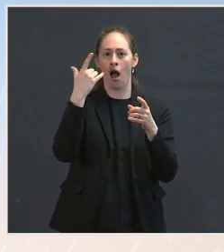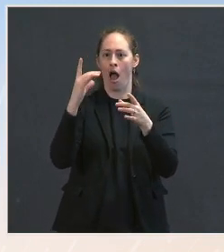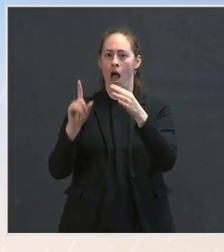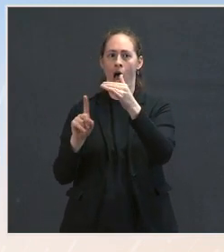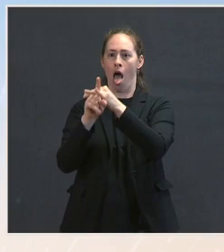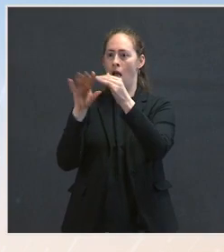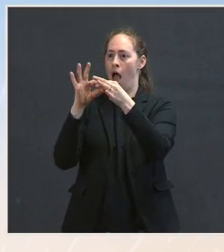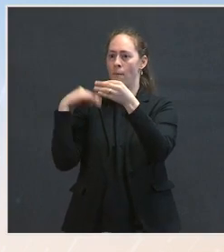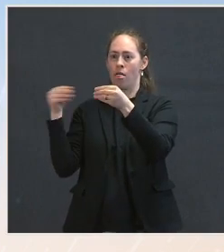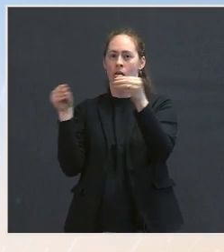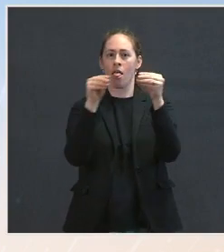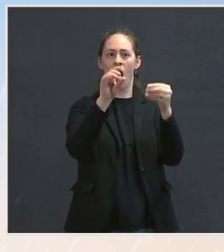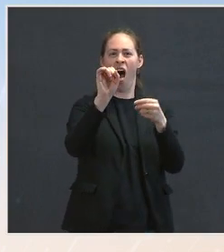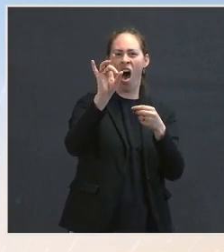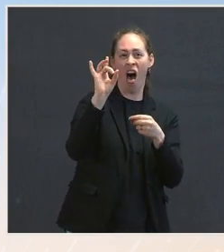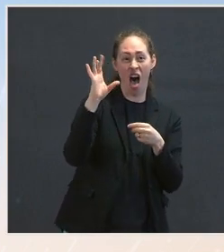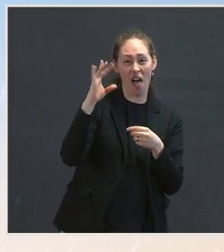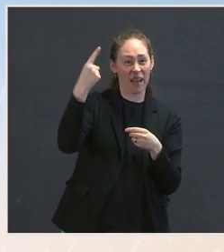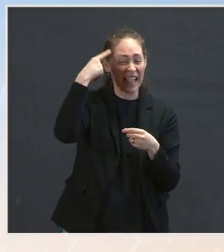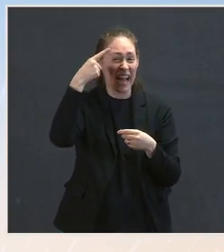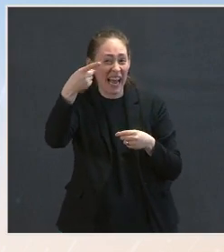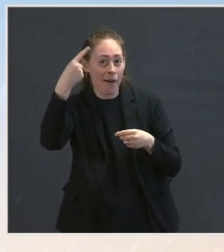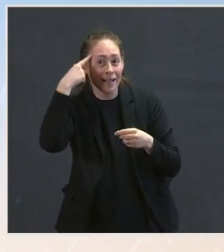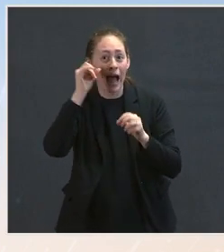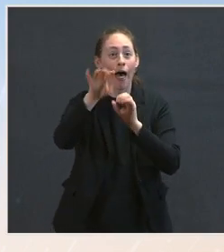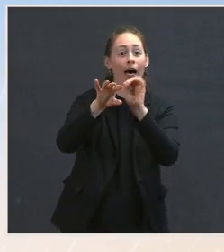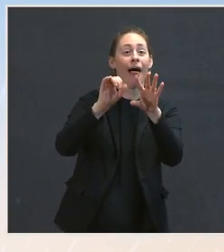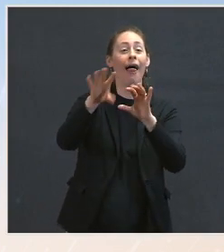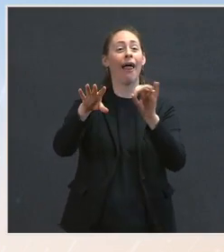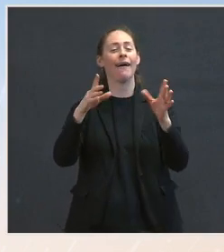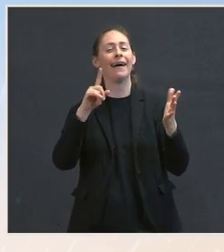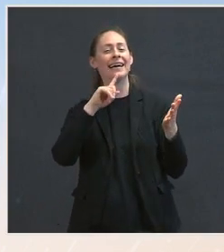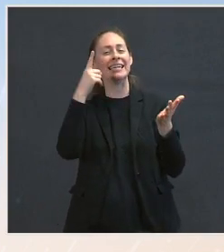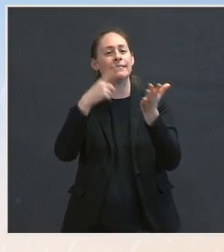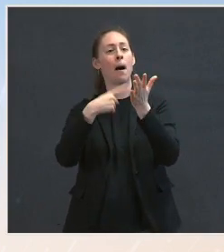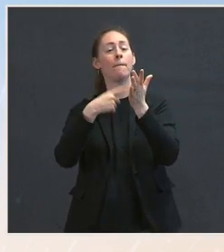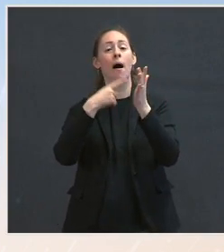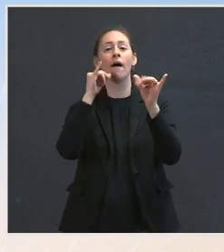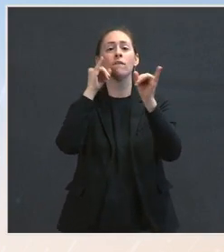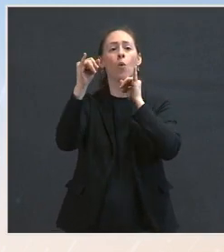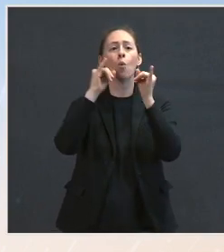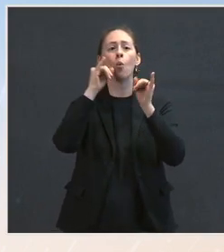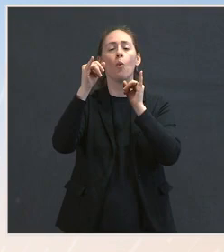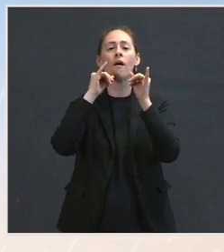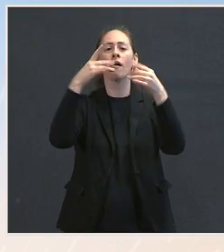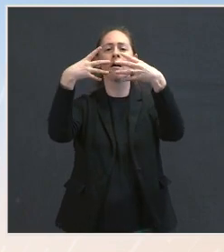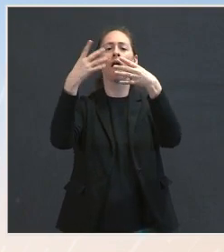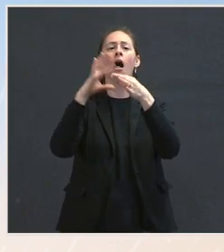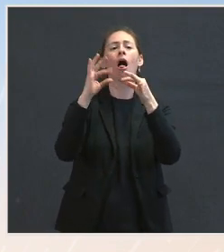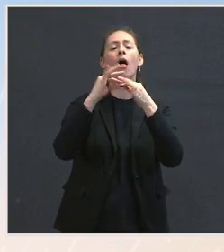we have in here or during interviews. At the time -- which was, I believe, April of last year -- the President spoke out